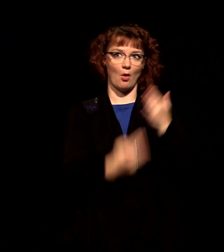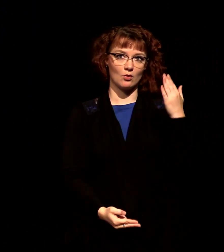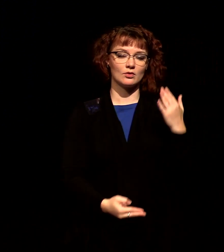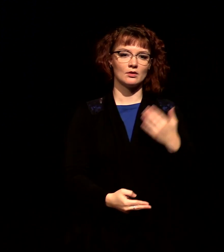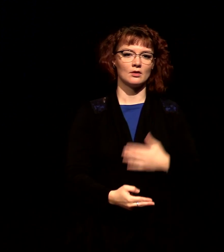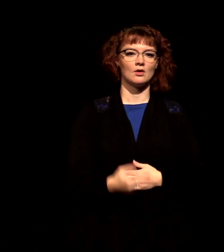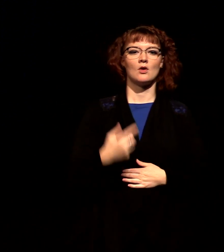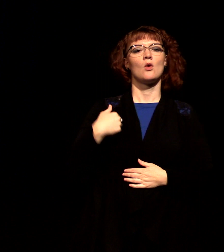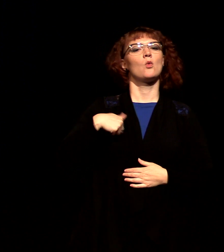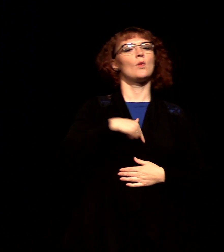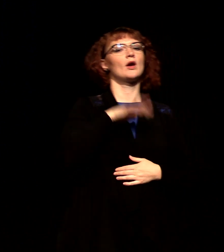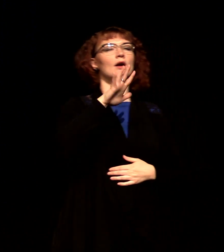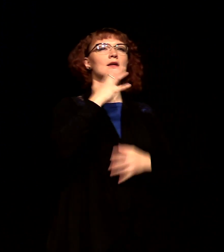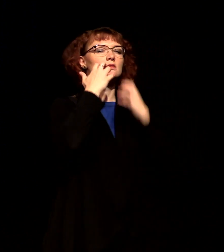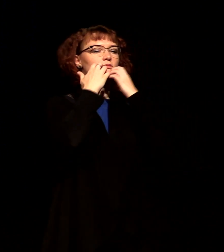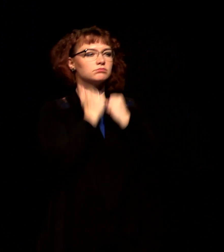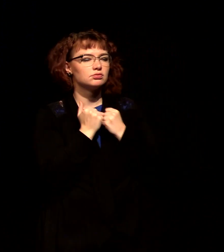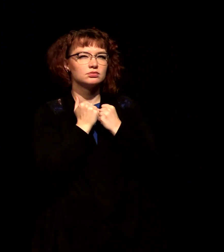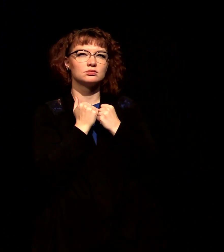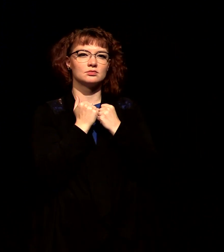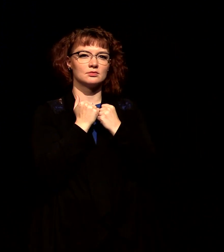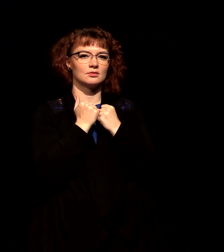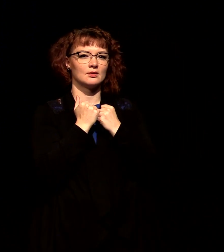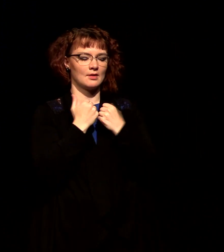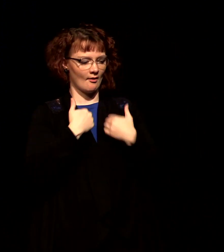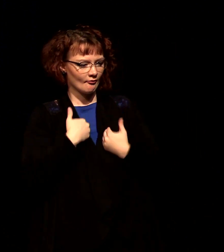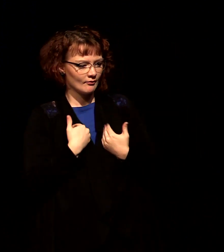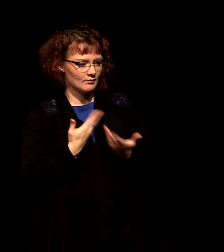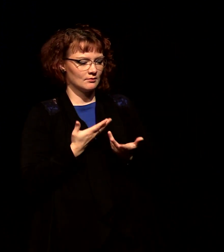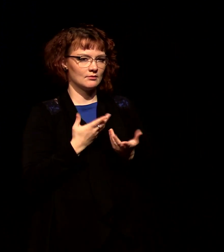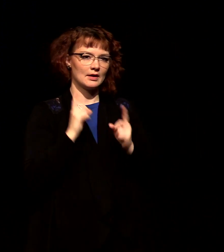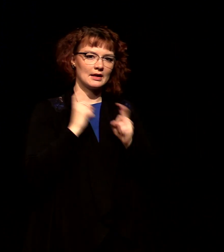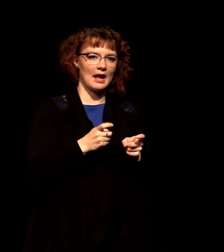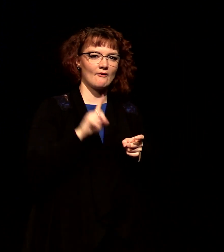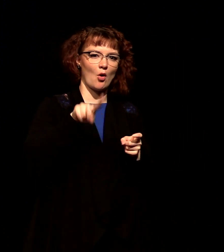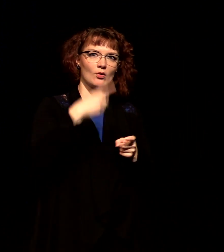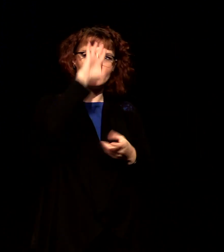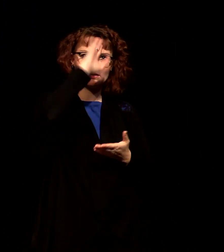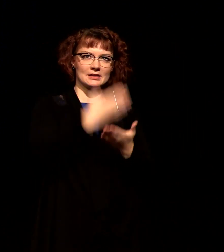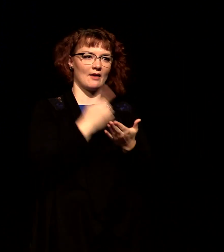his treasured possession, whom he gave his only Son for we